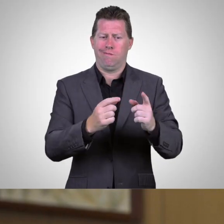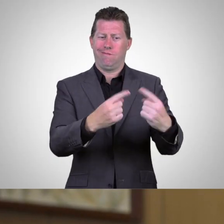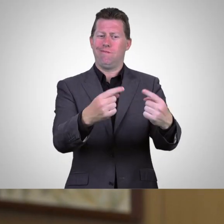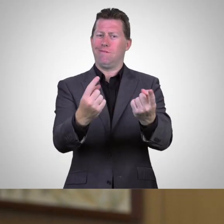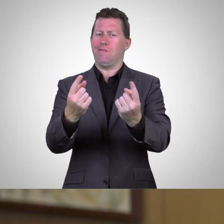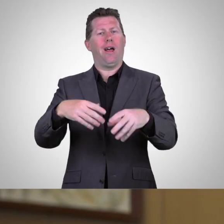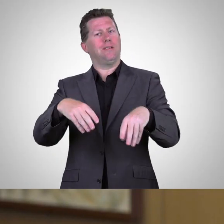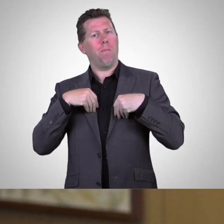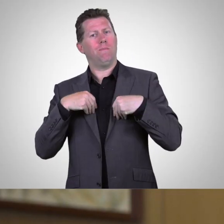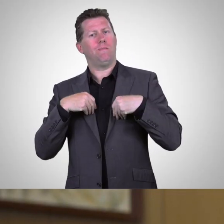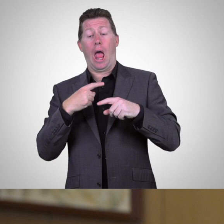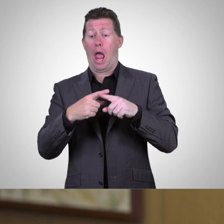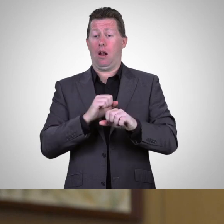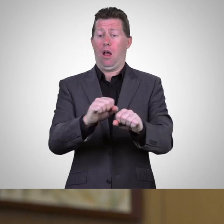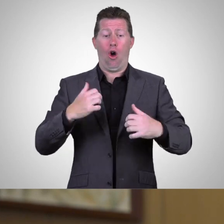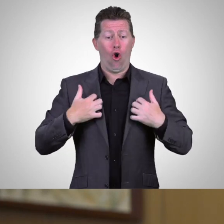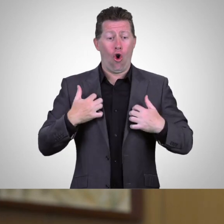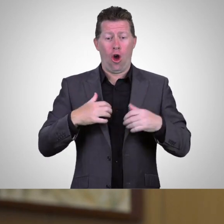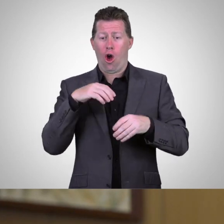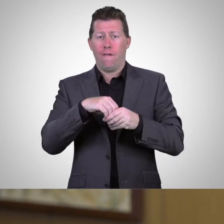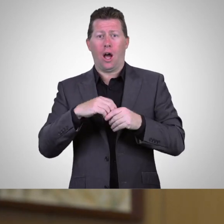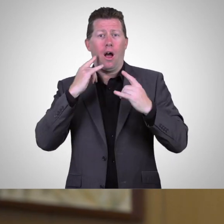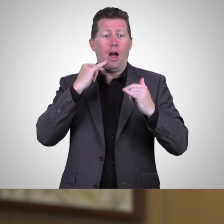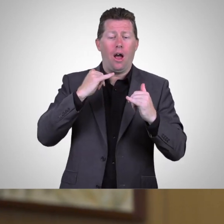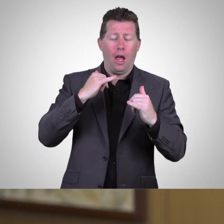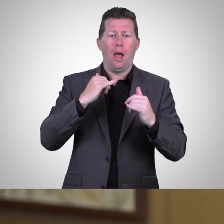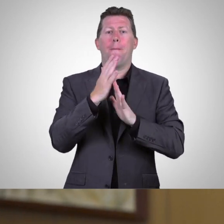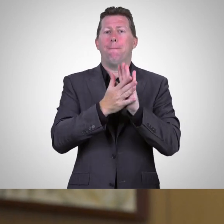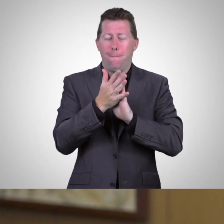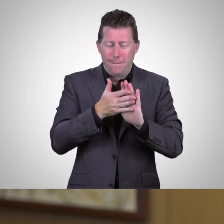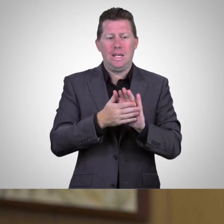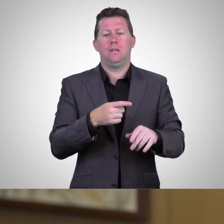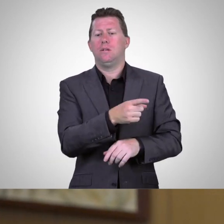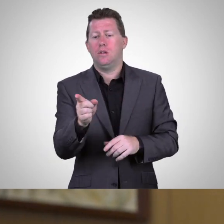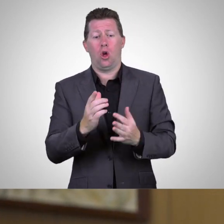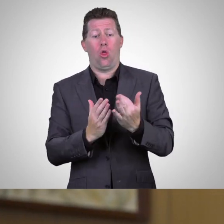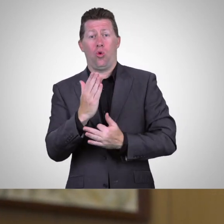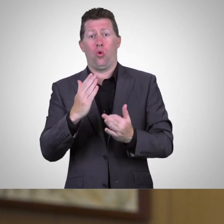and also how their interests relate to the assessment, and hopefully this means that through